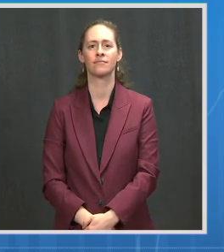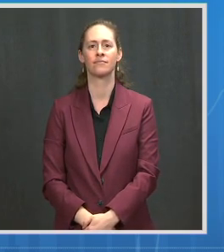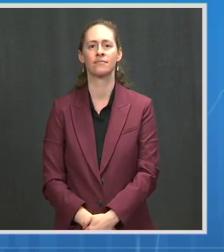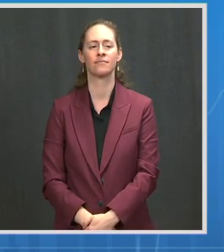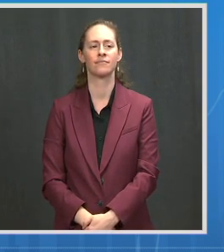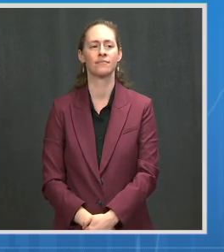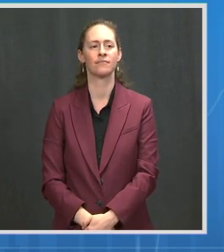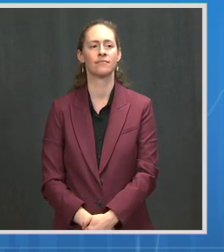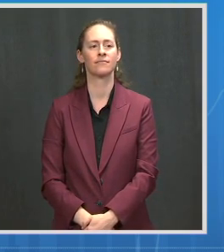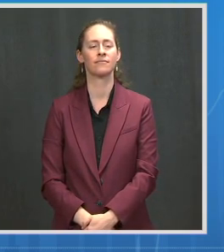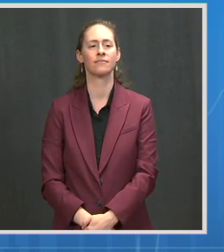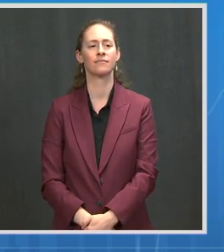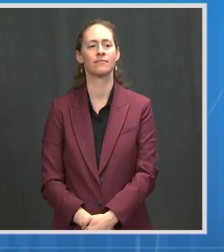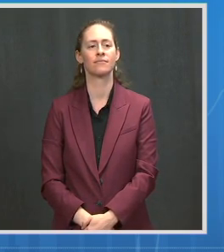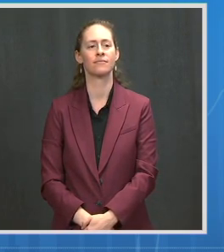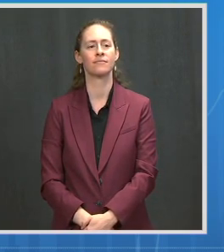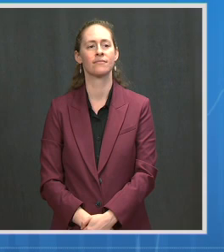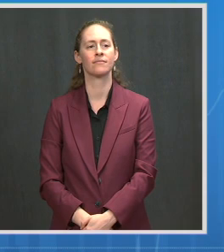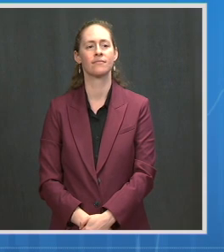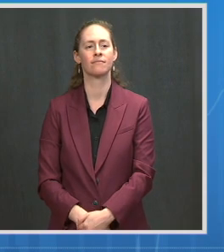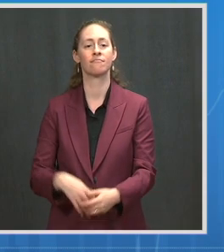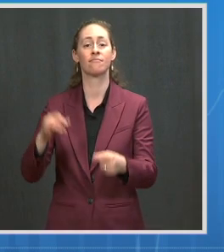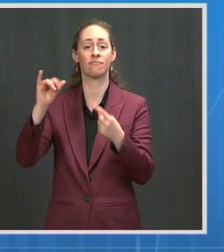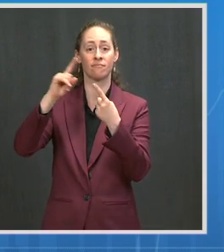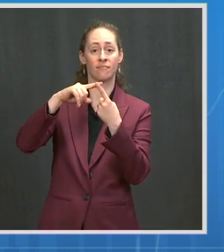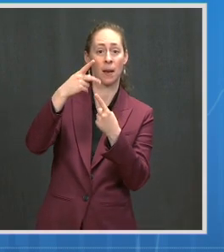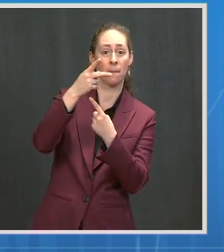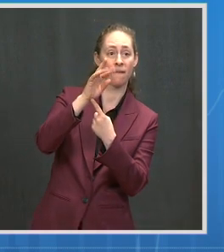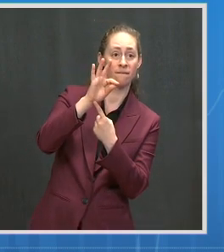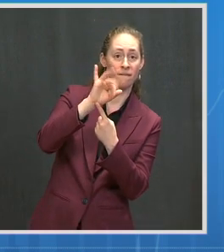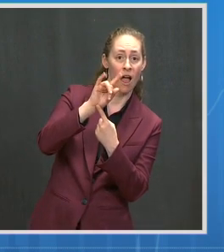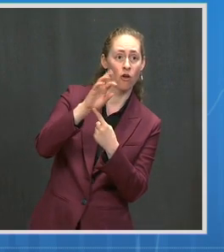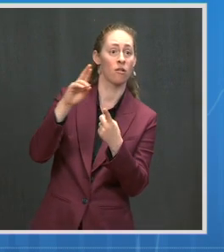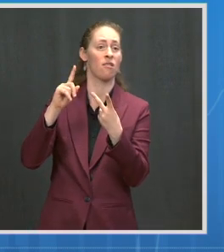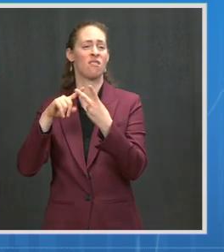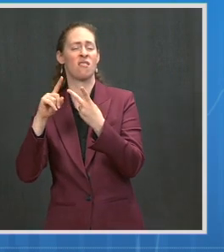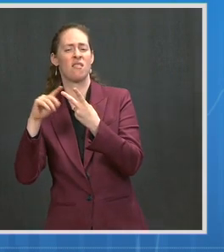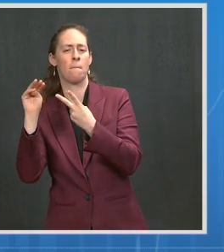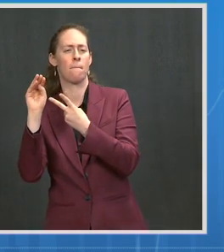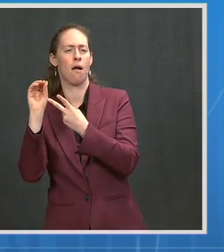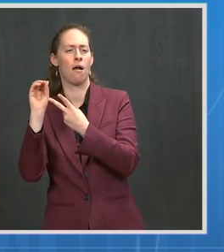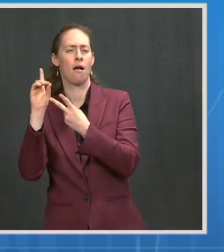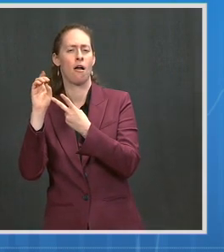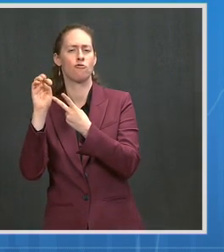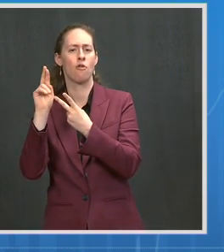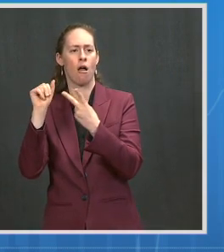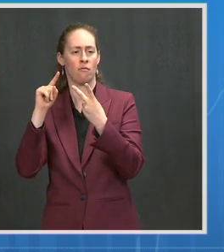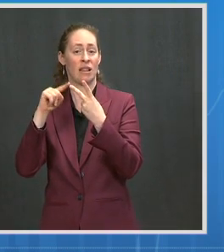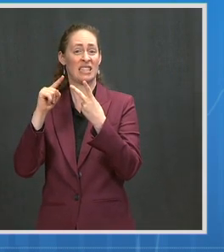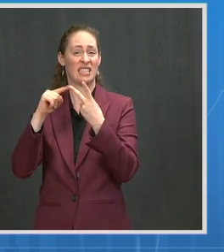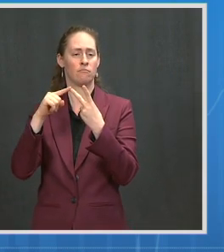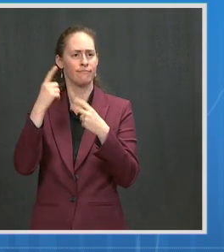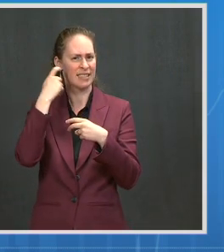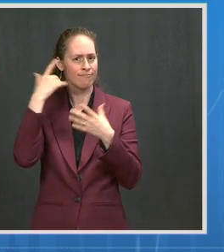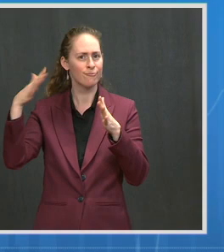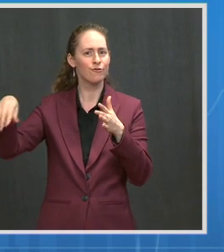again, in another study that came out just two days ago, individuals who were vaccinated with the mRNA,